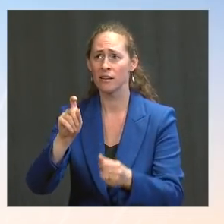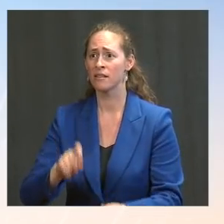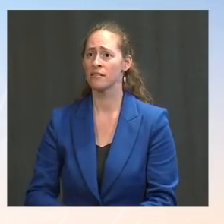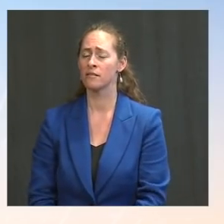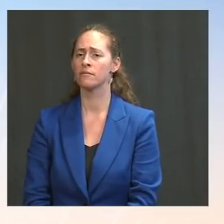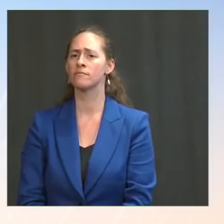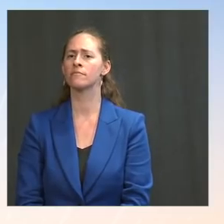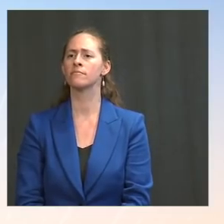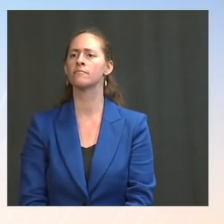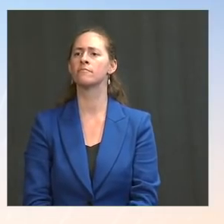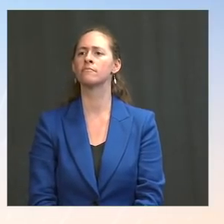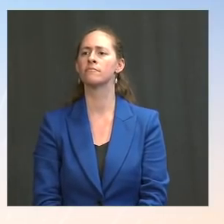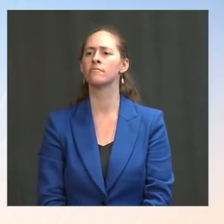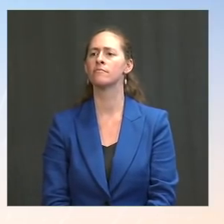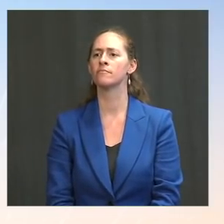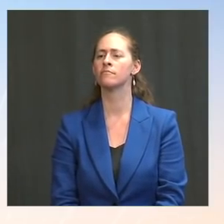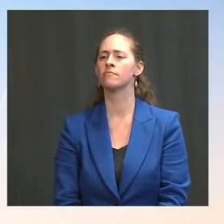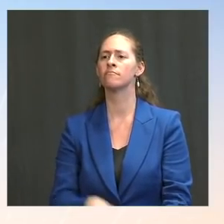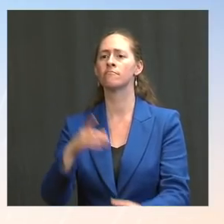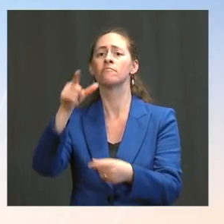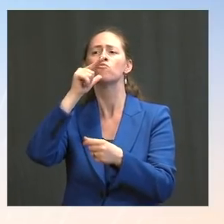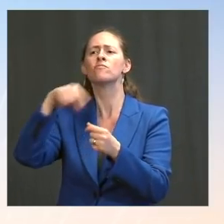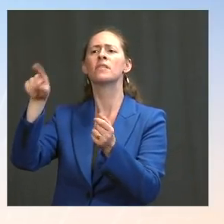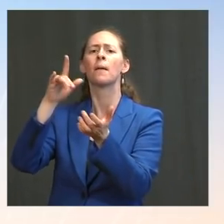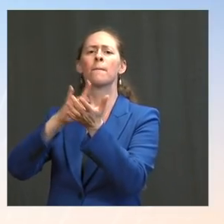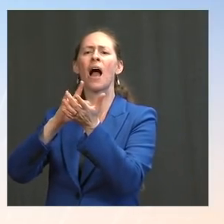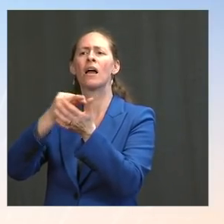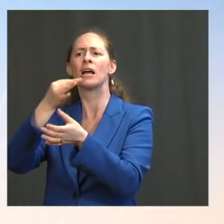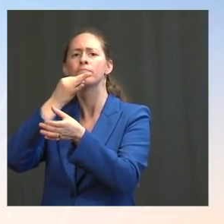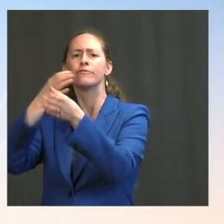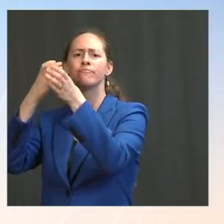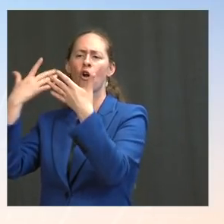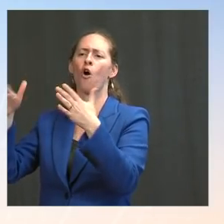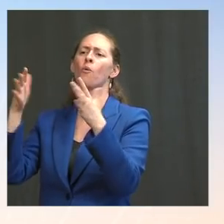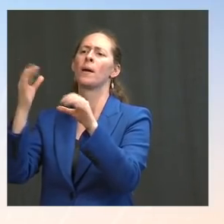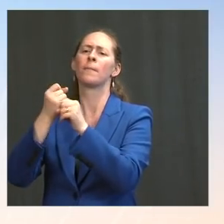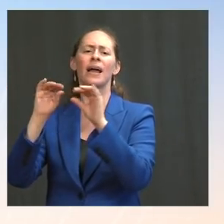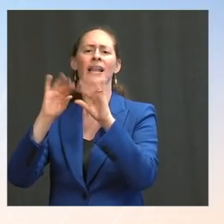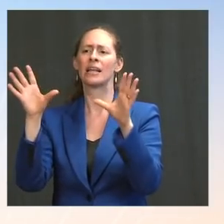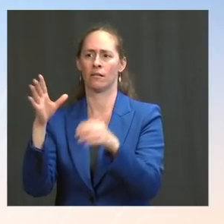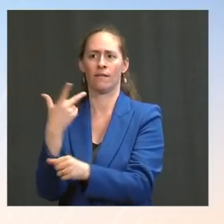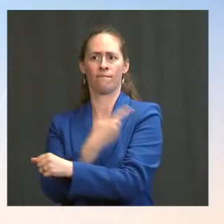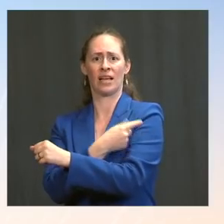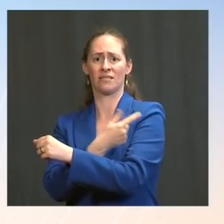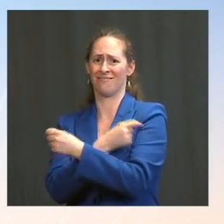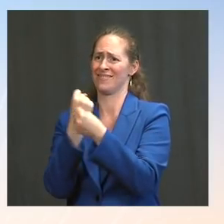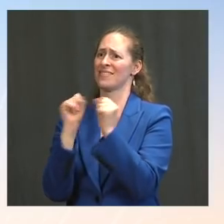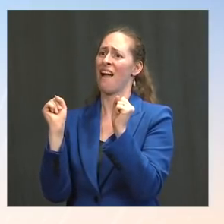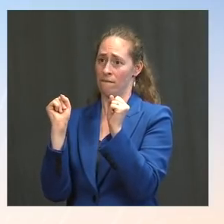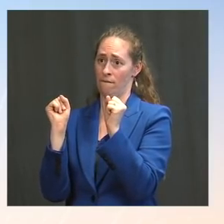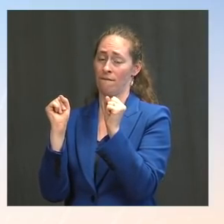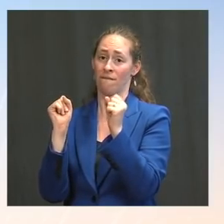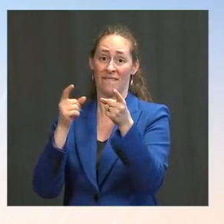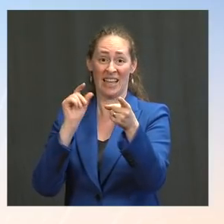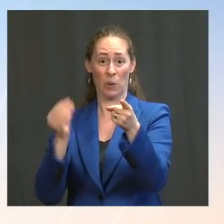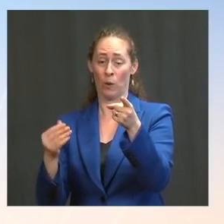If you're vaccinated, you're safe. If you're not vaccinated, you're at risk of getting the virus. And the Delta variant -- the transmissibility of it,